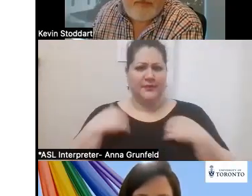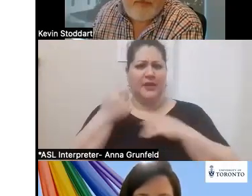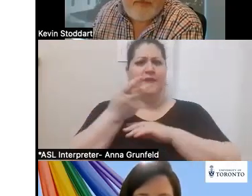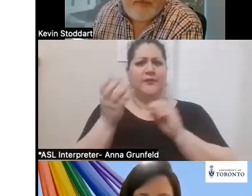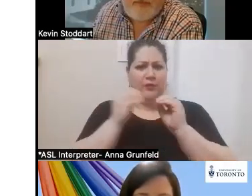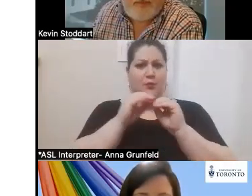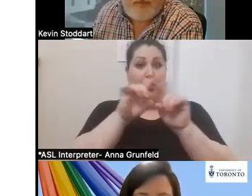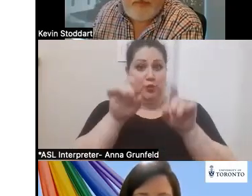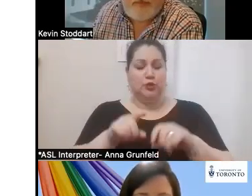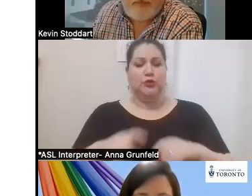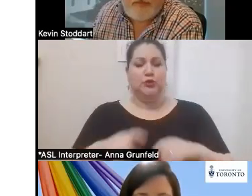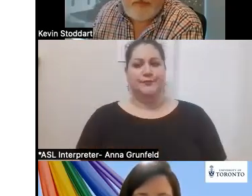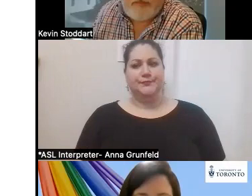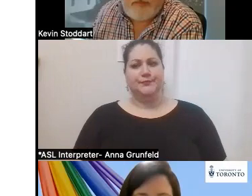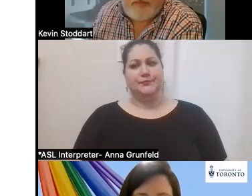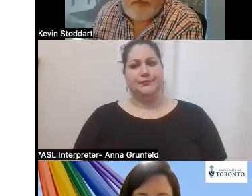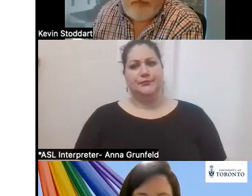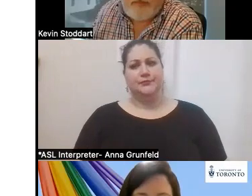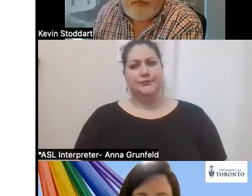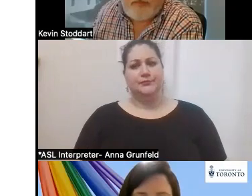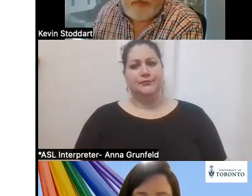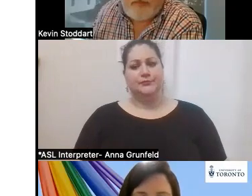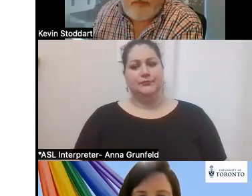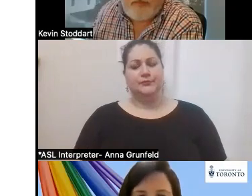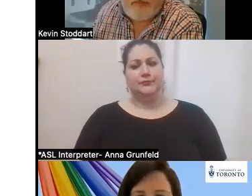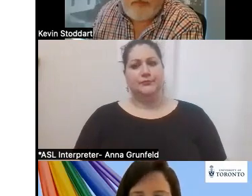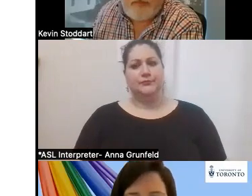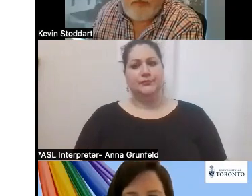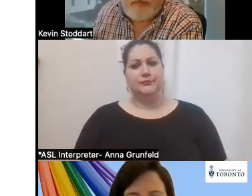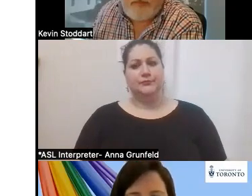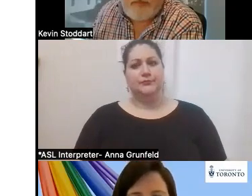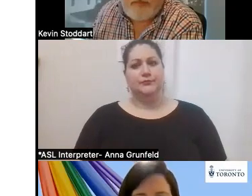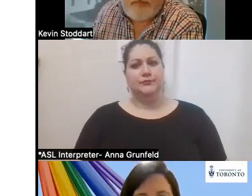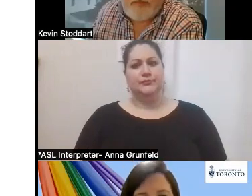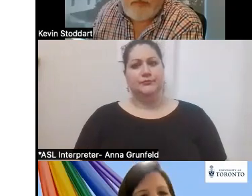So one is, or it's a couple parts.